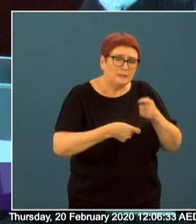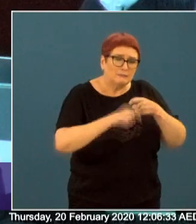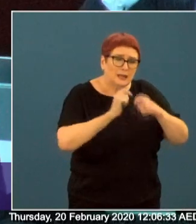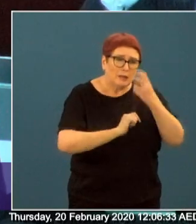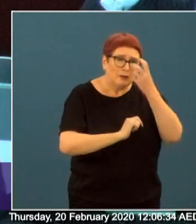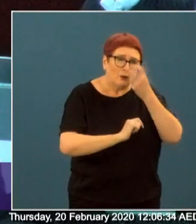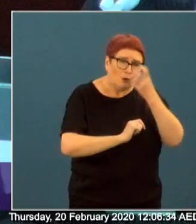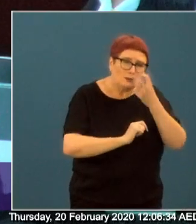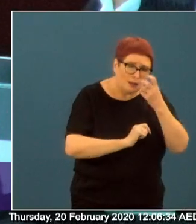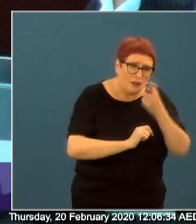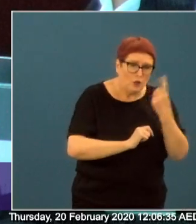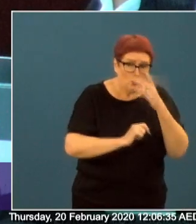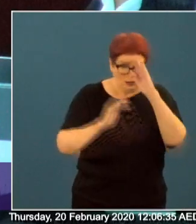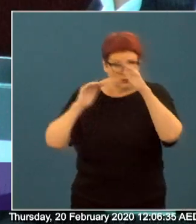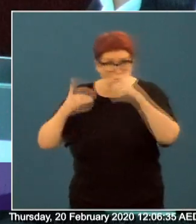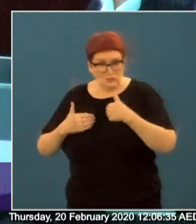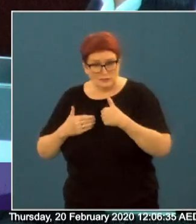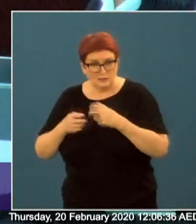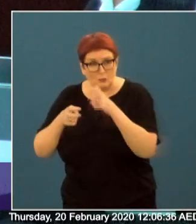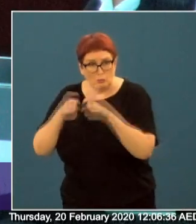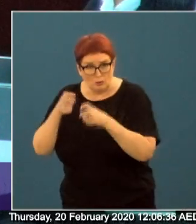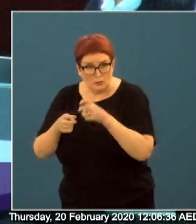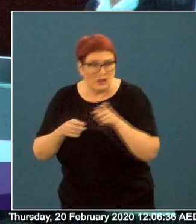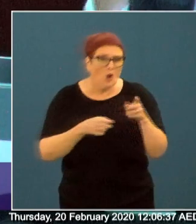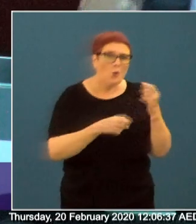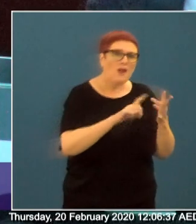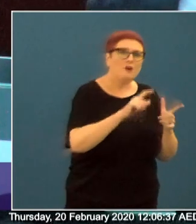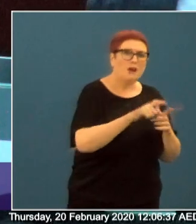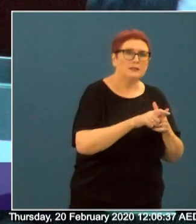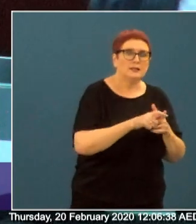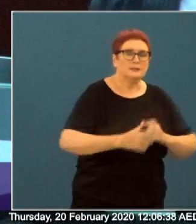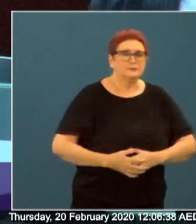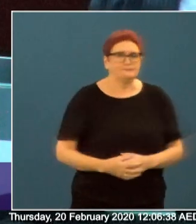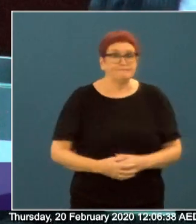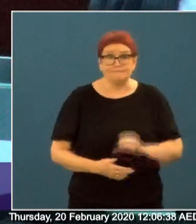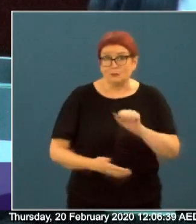with autism, but also people with intellectual disability, is that right? PROF TROLLOR: Yes, that's correct.